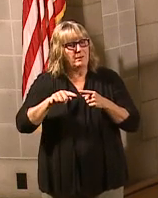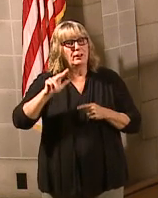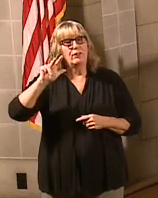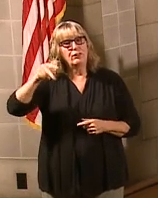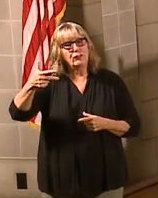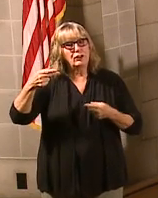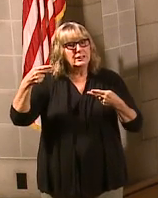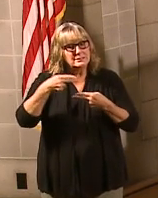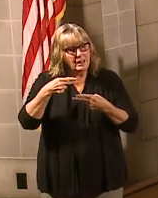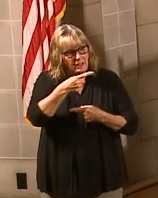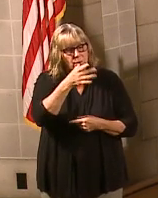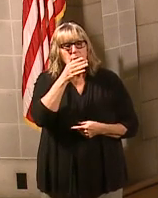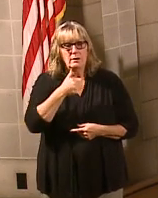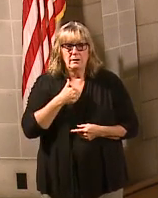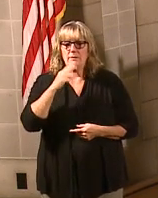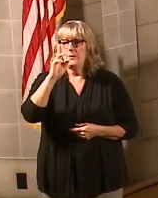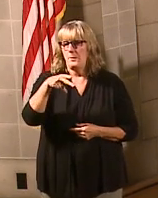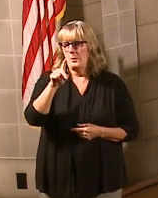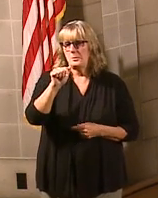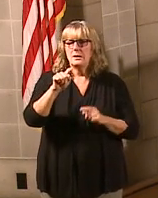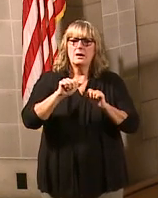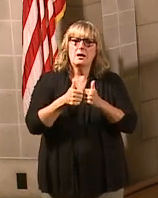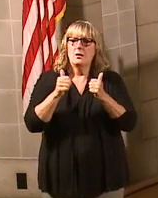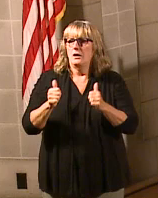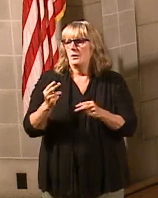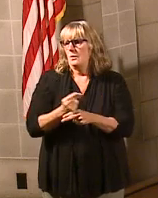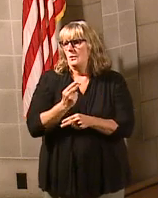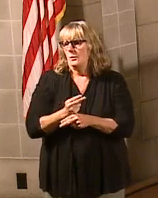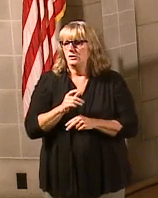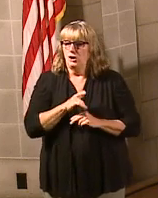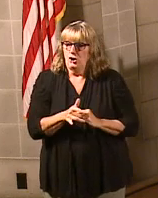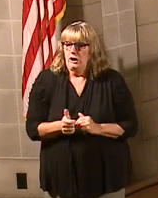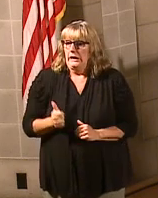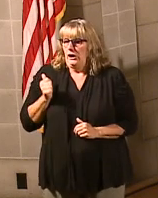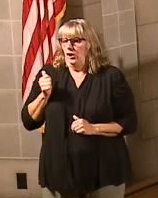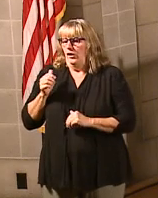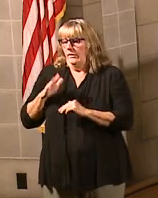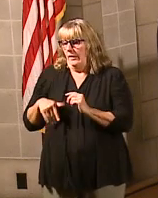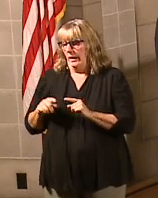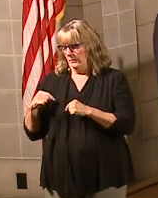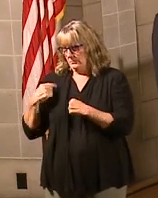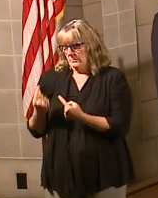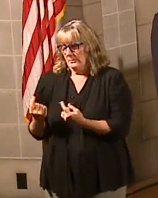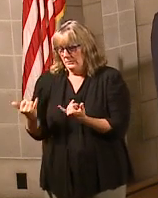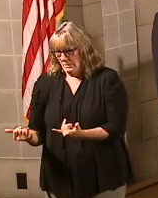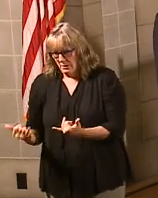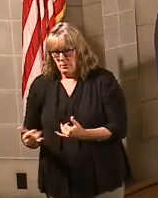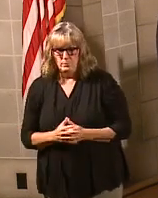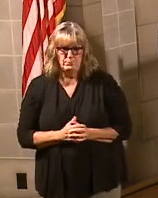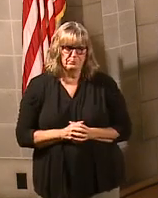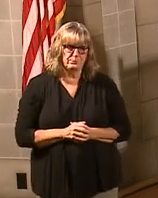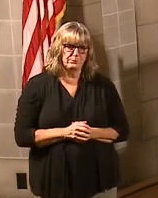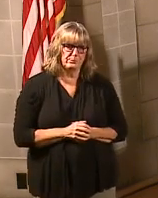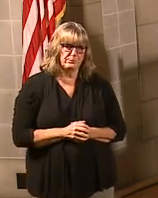UPDATES I WILL GIVE TODAY ON SLIDE 3 -- I ONLY HAVE FOUR